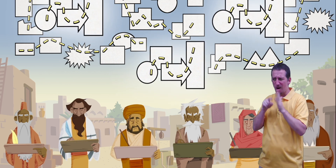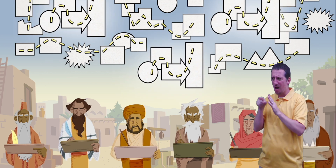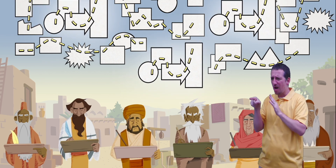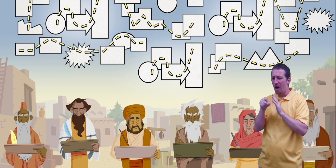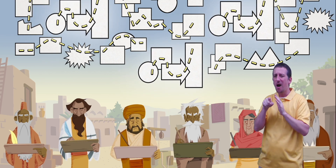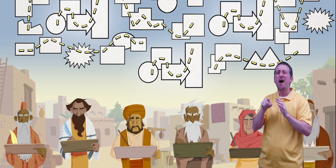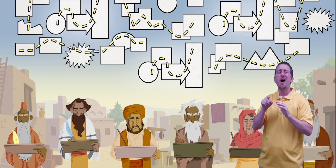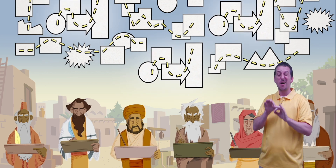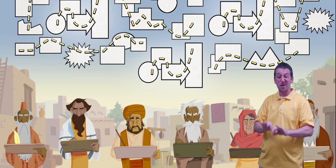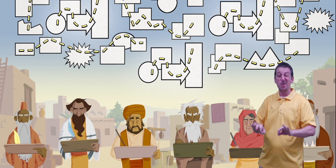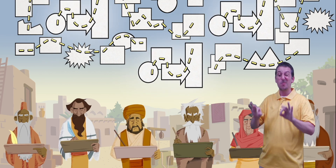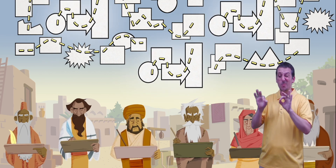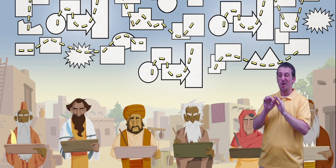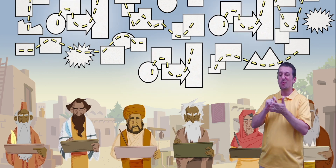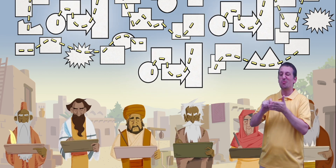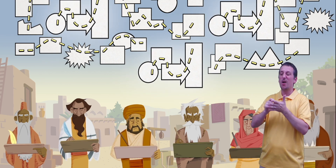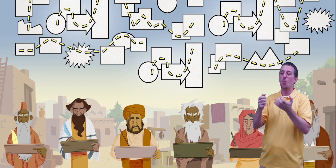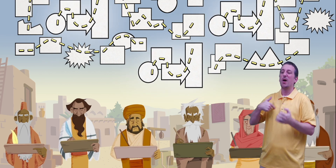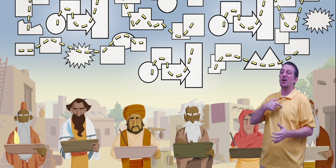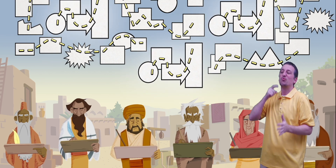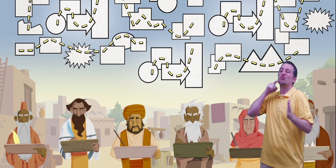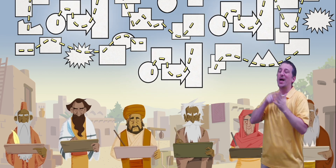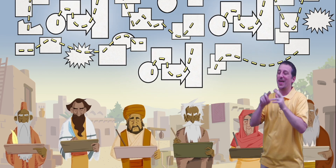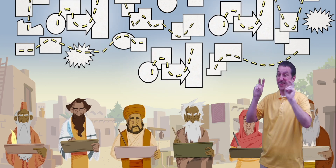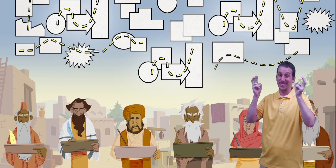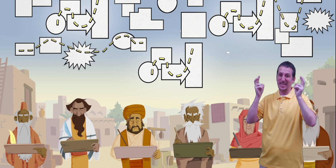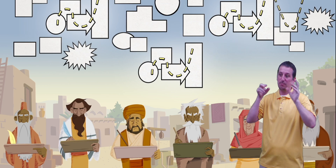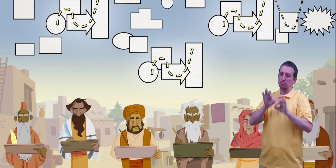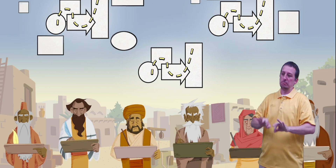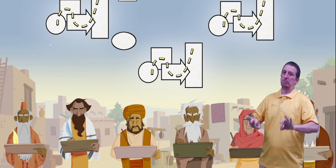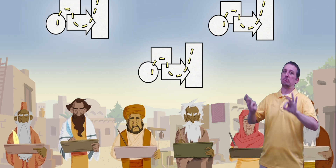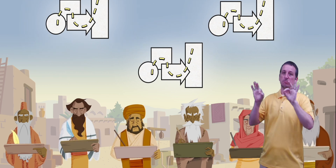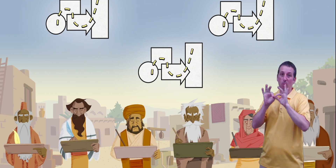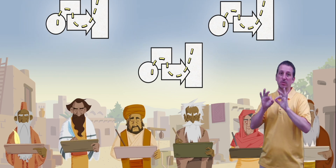the whole Bible have been coordinated to emphasize key themes.